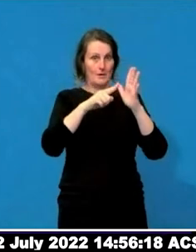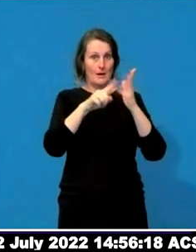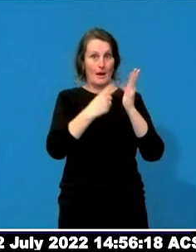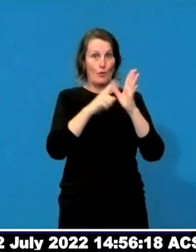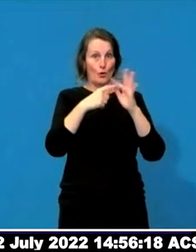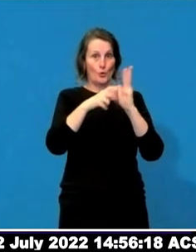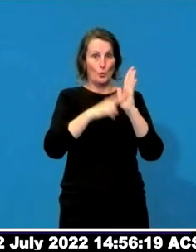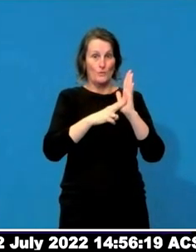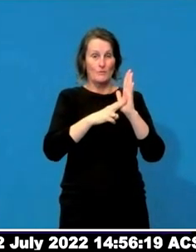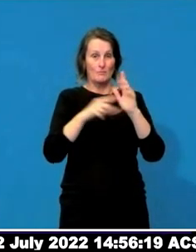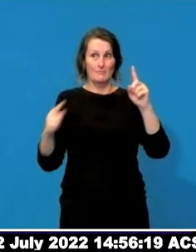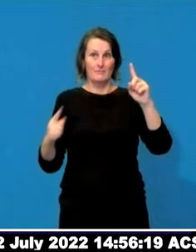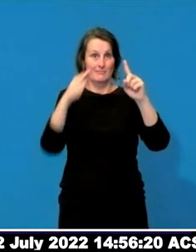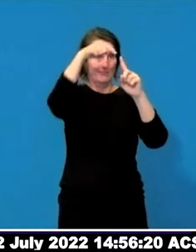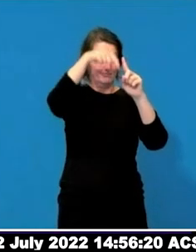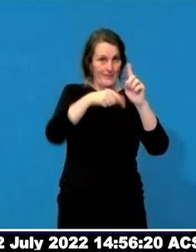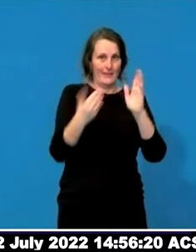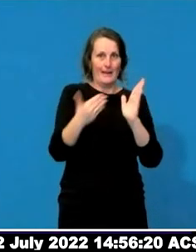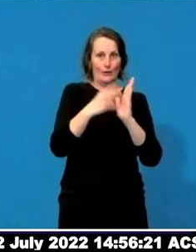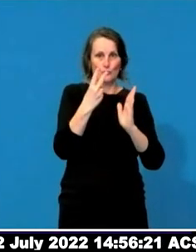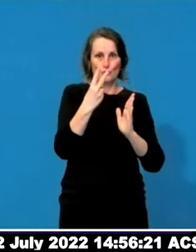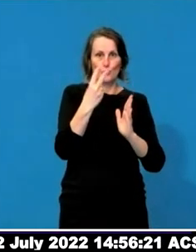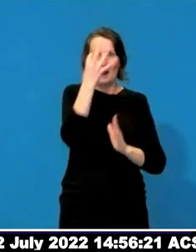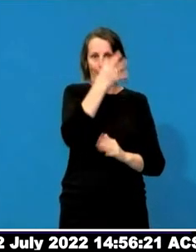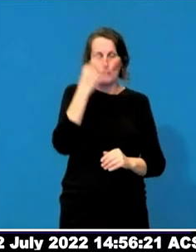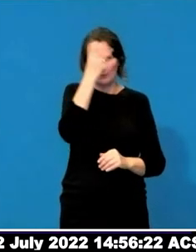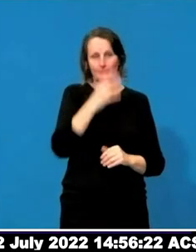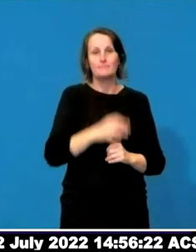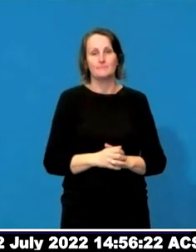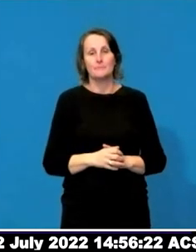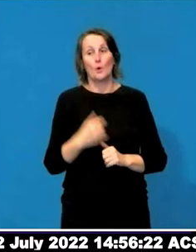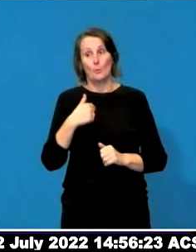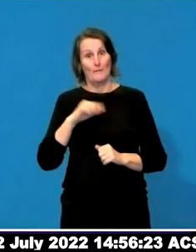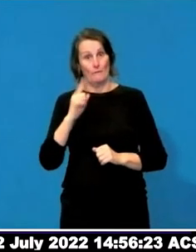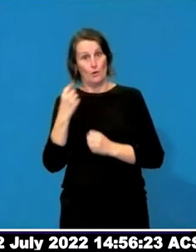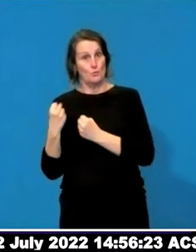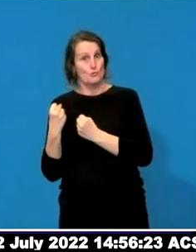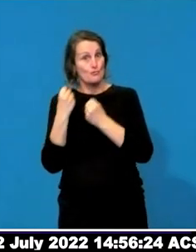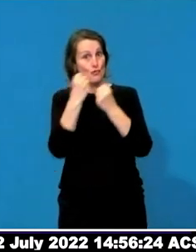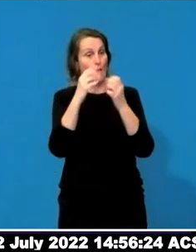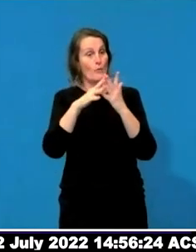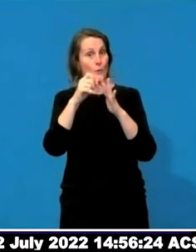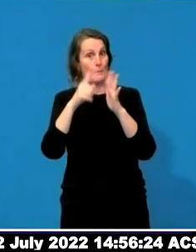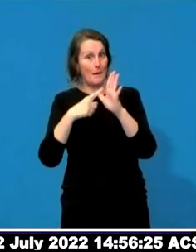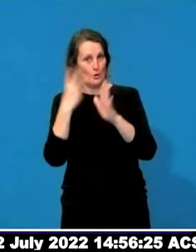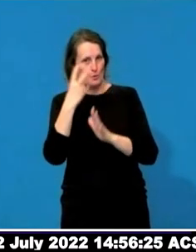So we go to Weipa to see the planners. Yes. And then you go down to Aurukun. And then we go down to Aurukun. Correct.